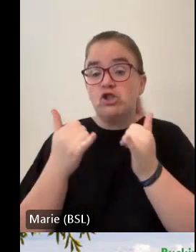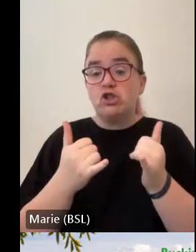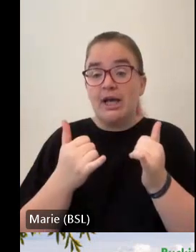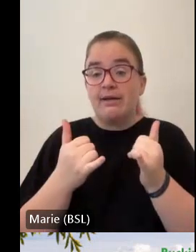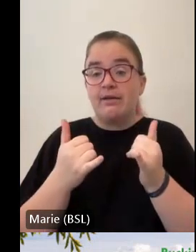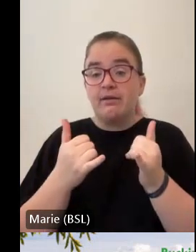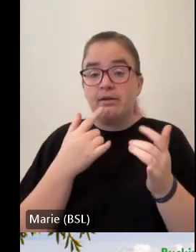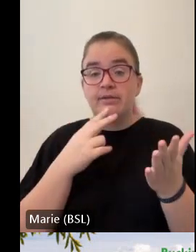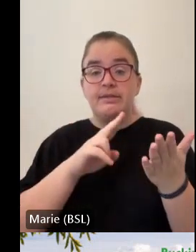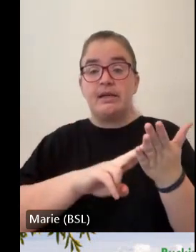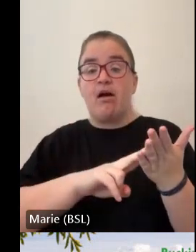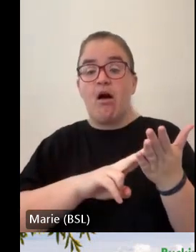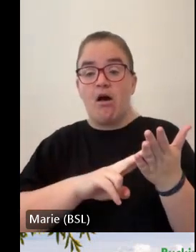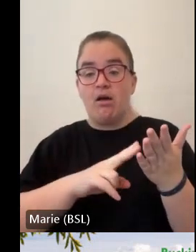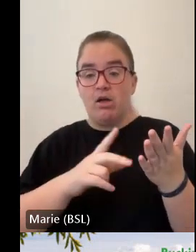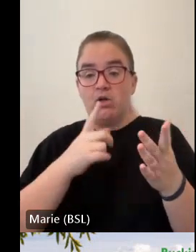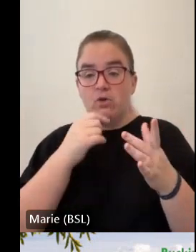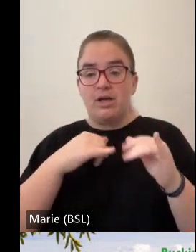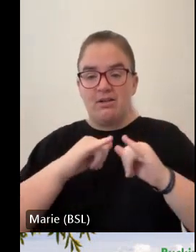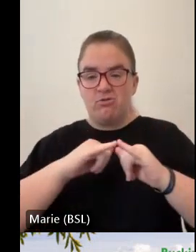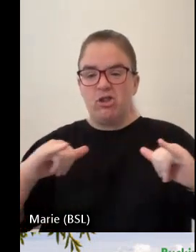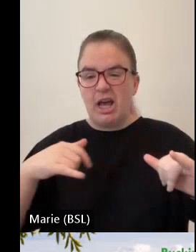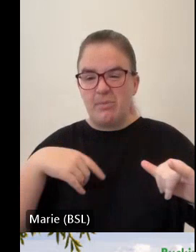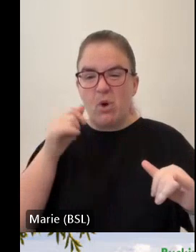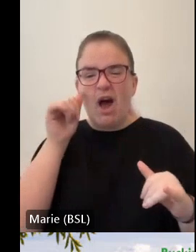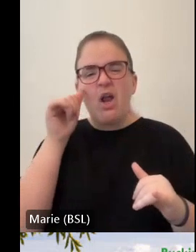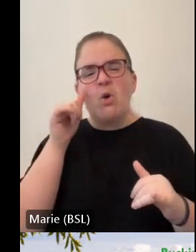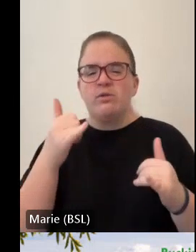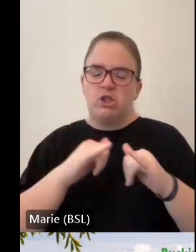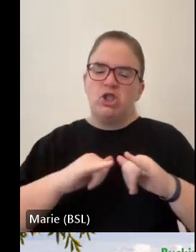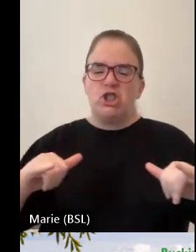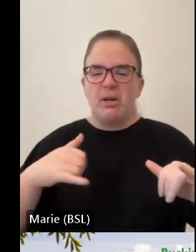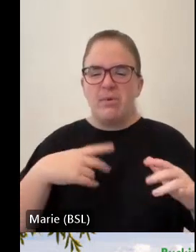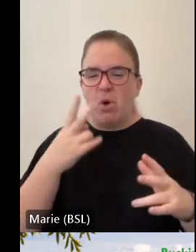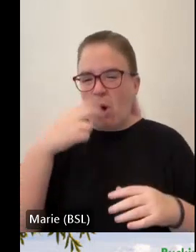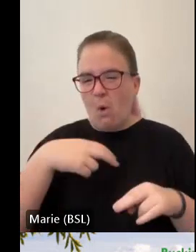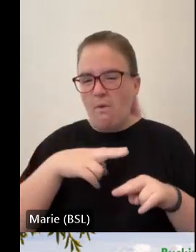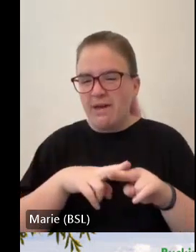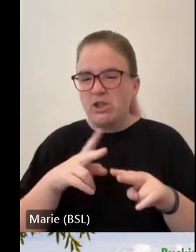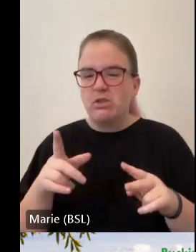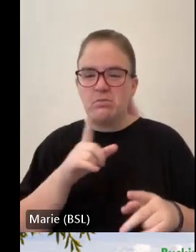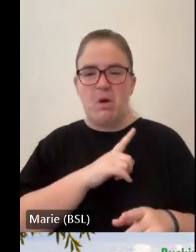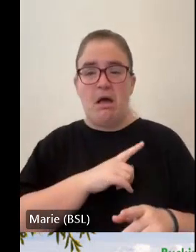A sticker thing to put on your checkbook on our checkbooks. Or a bit old fashioned now, but because scammers quite happy to